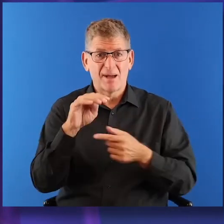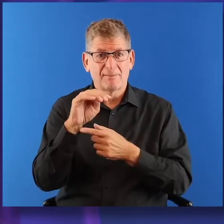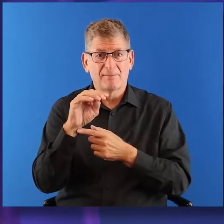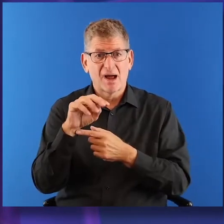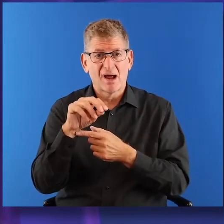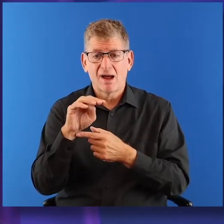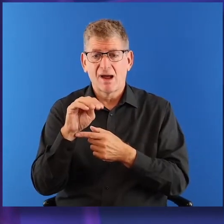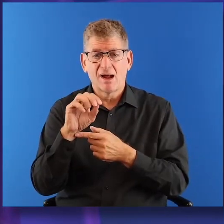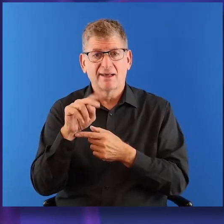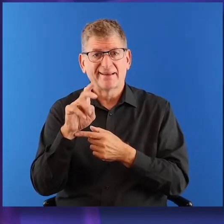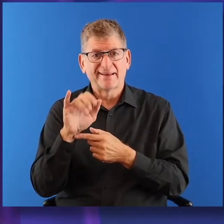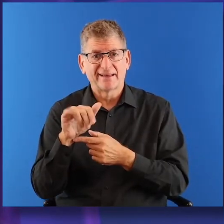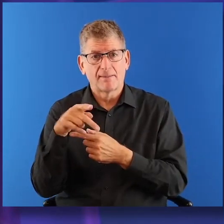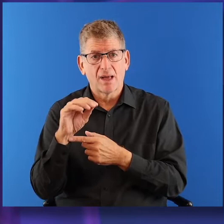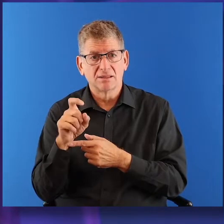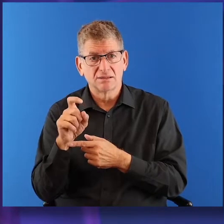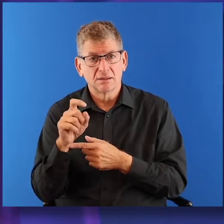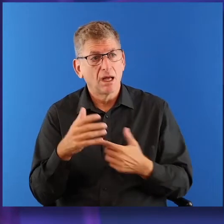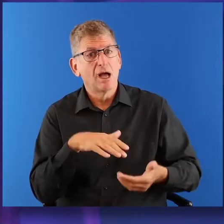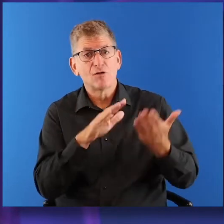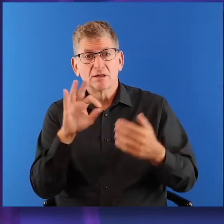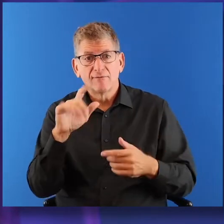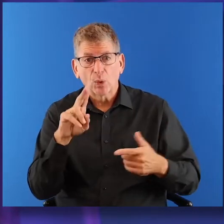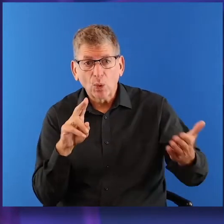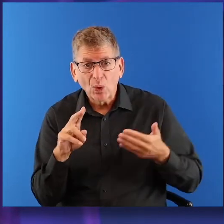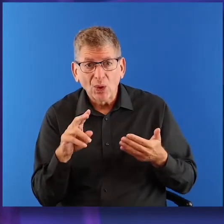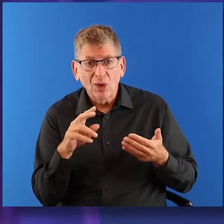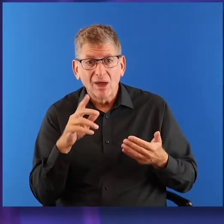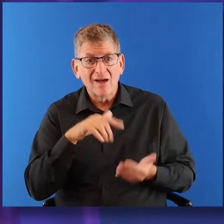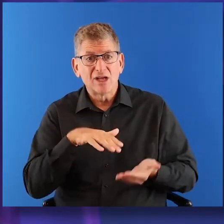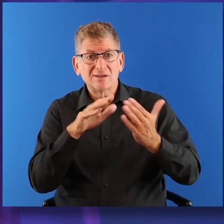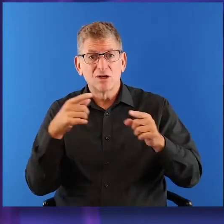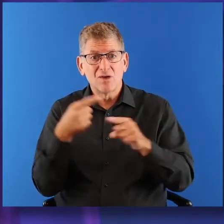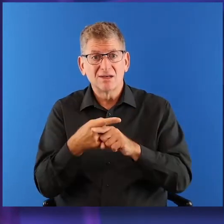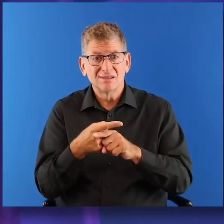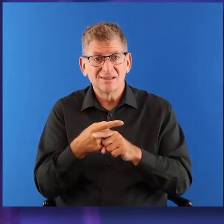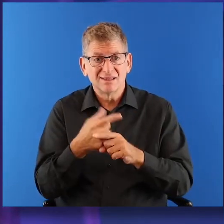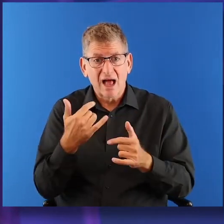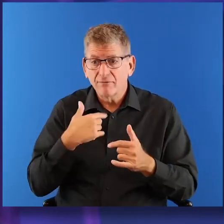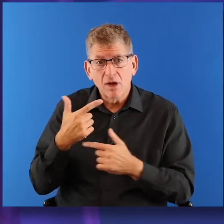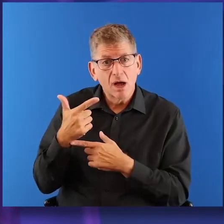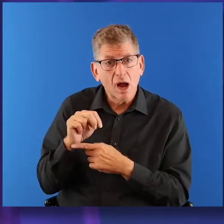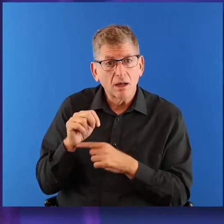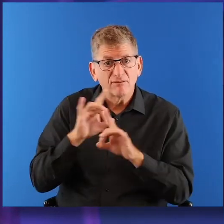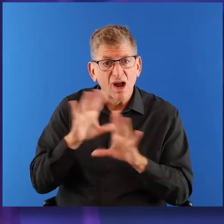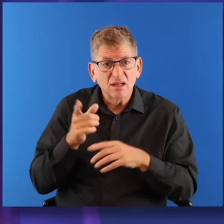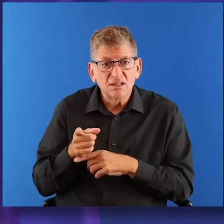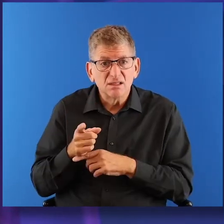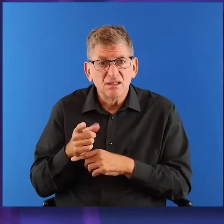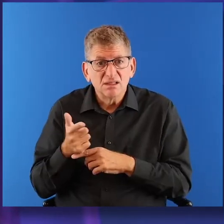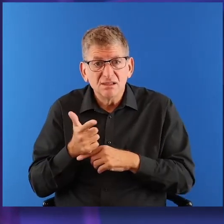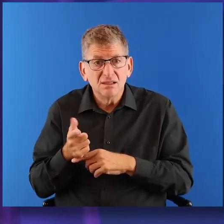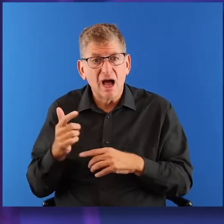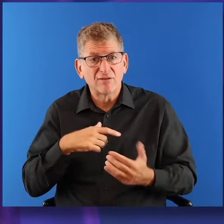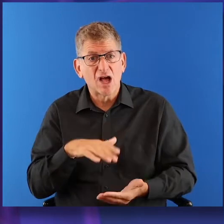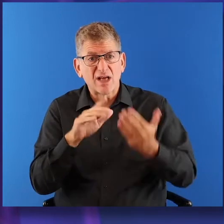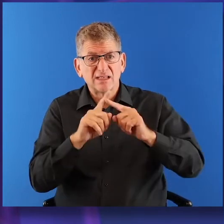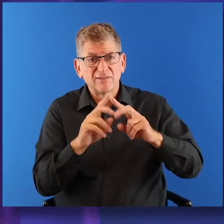that we continue to have a gun violence, as we address issues that we have with diabetes and other chronic disease, with obesity in our communities